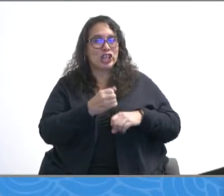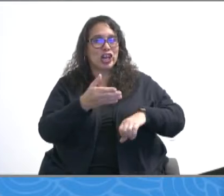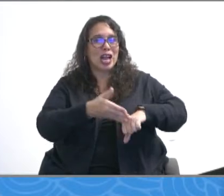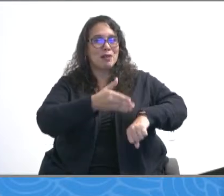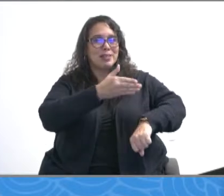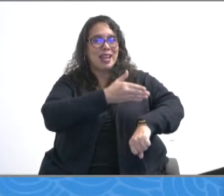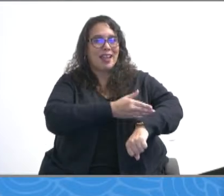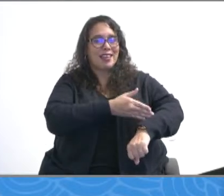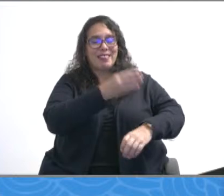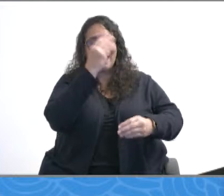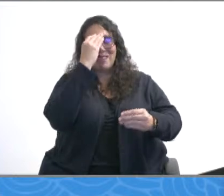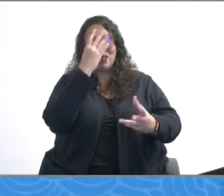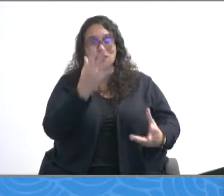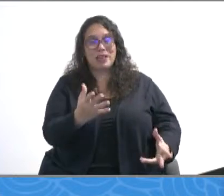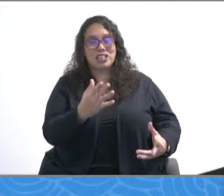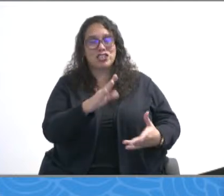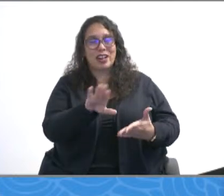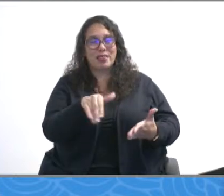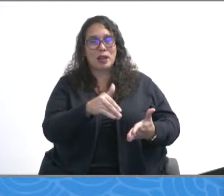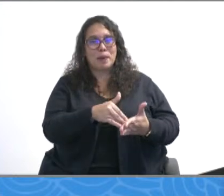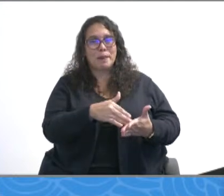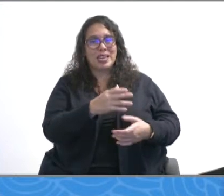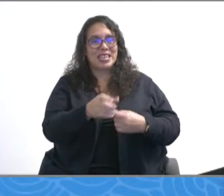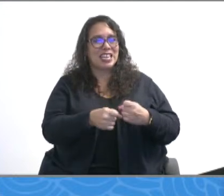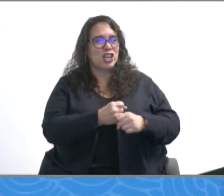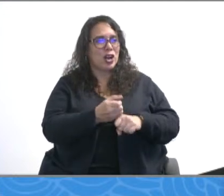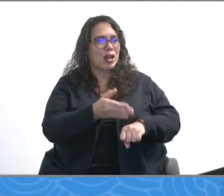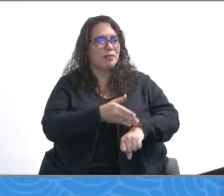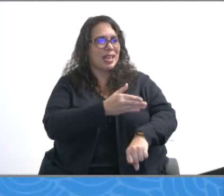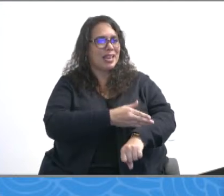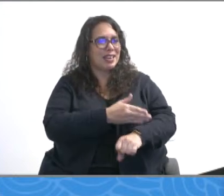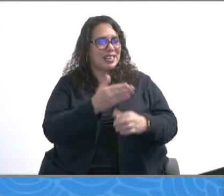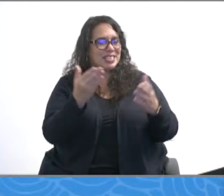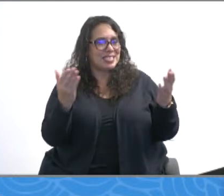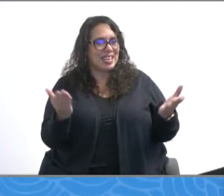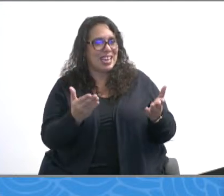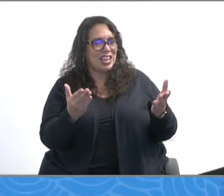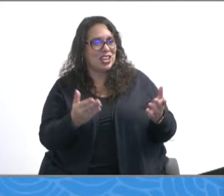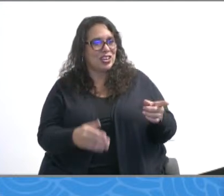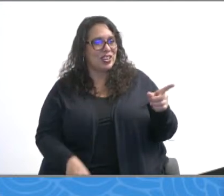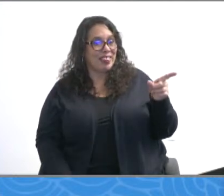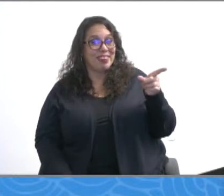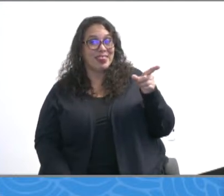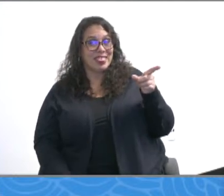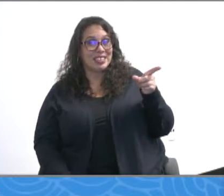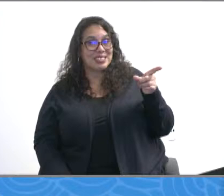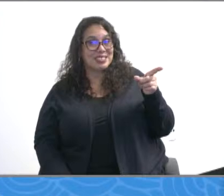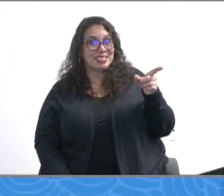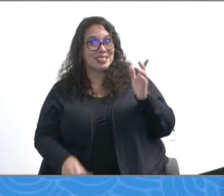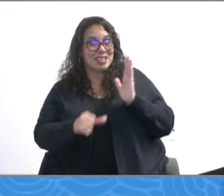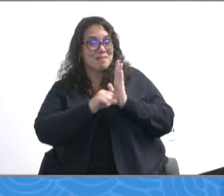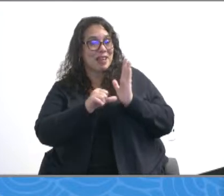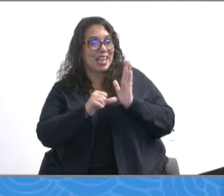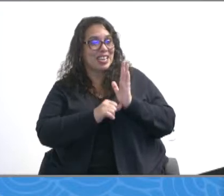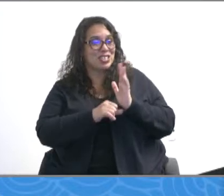So the information on the midyear update is right here year. So you can go to this page, and what you'll see is the presentation